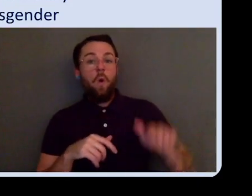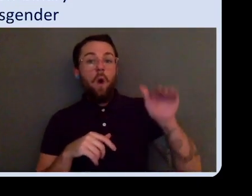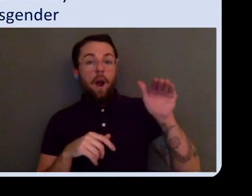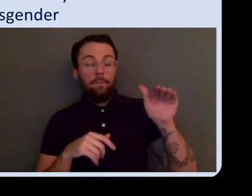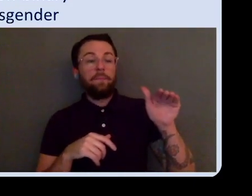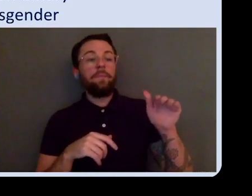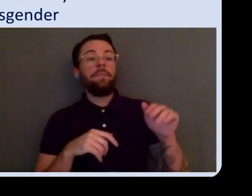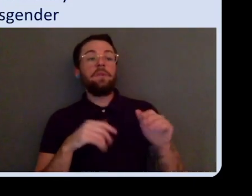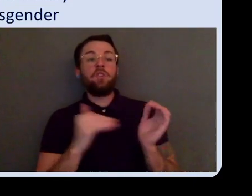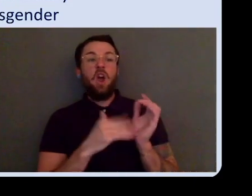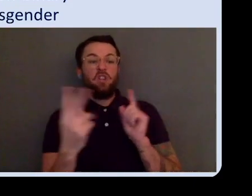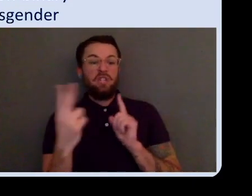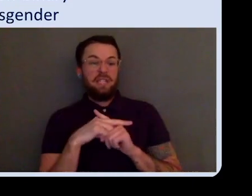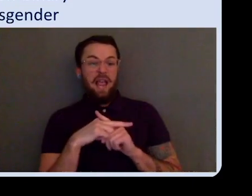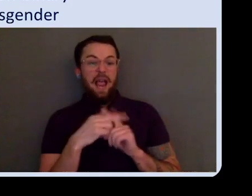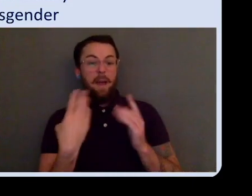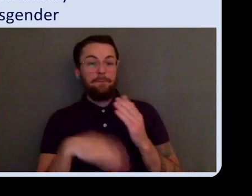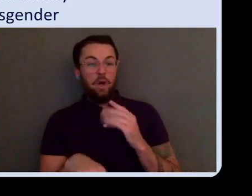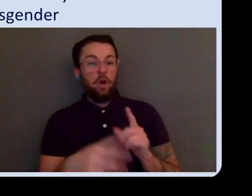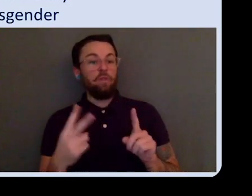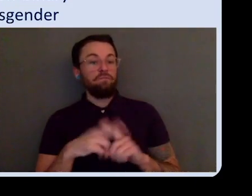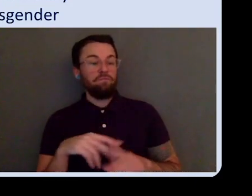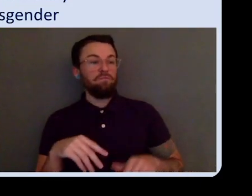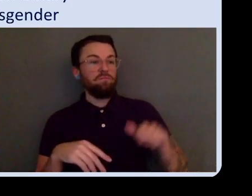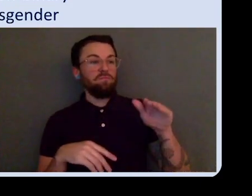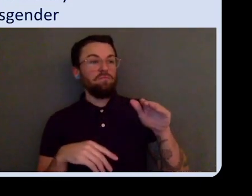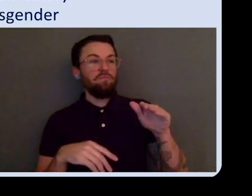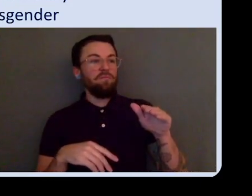So that's where we get the idea of transgender,